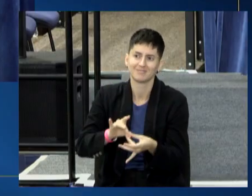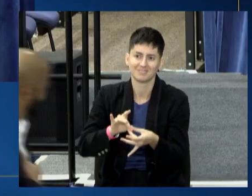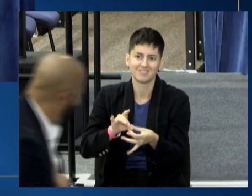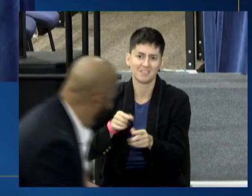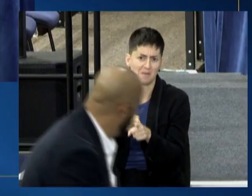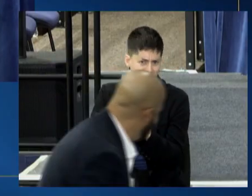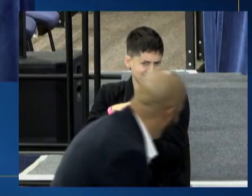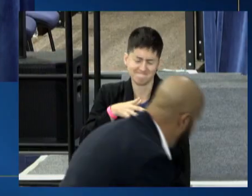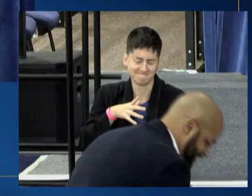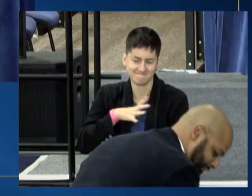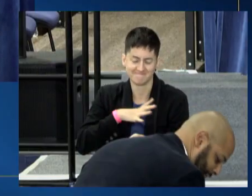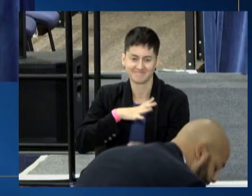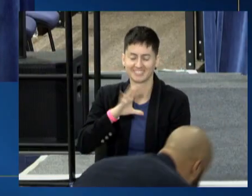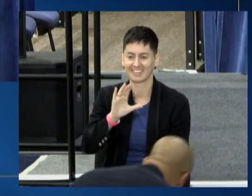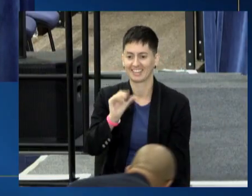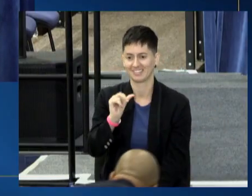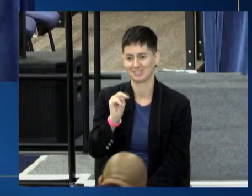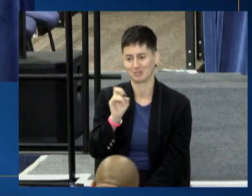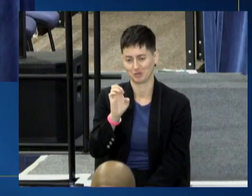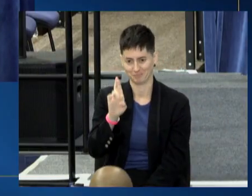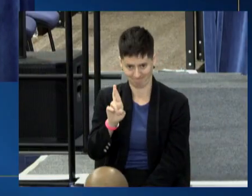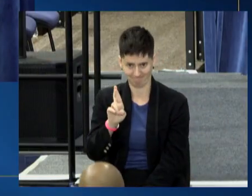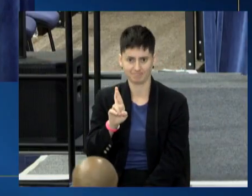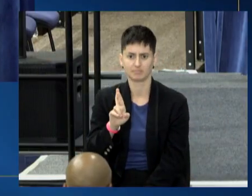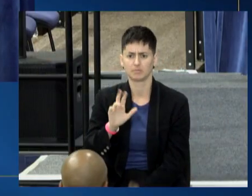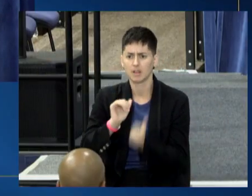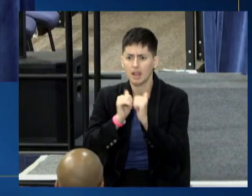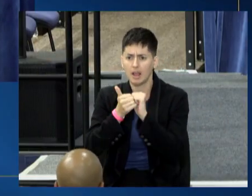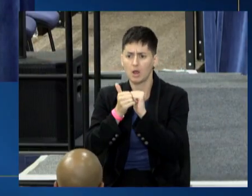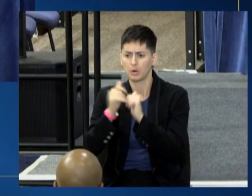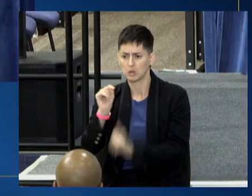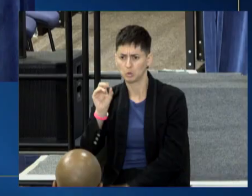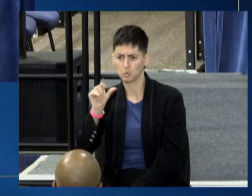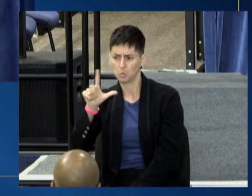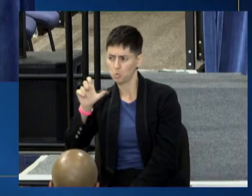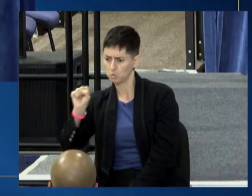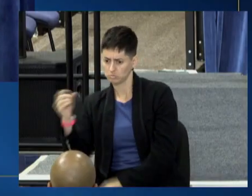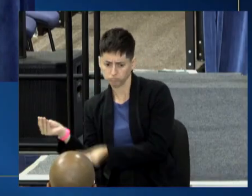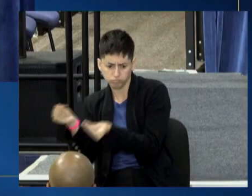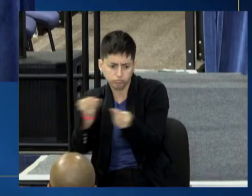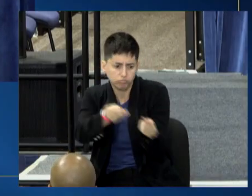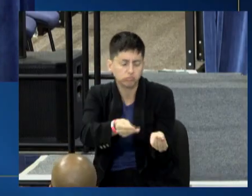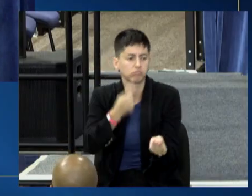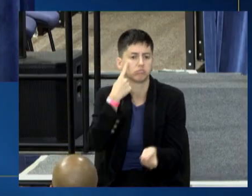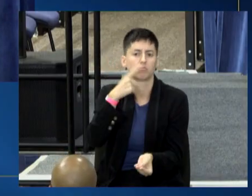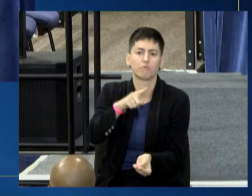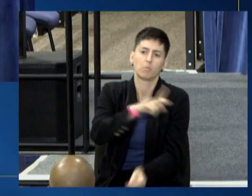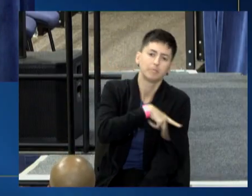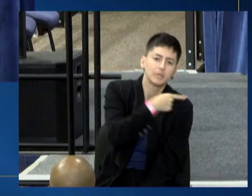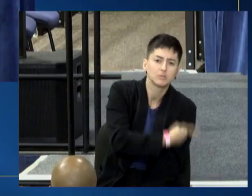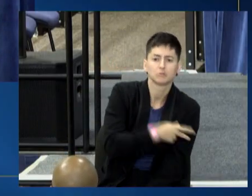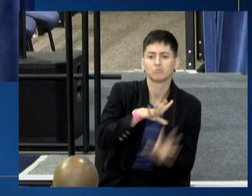these tools into the hands of patients and their families, clinicians, researchers, administrators?